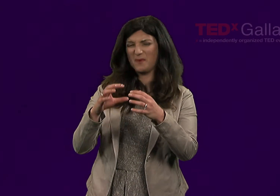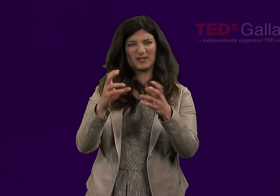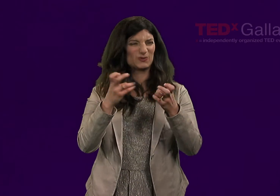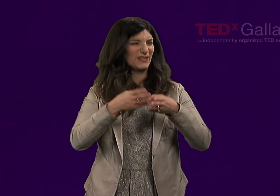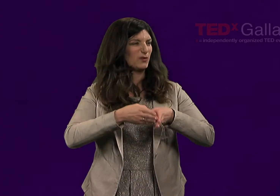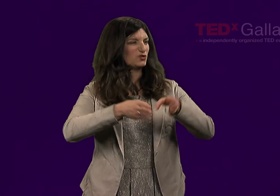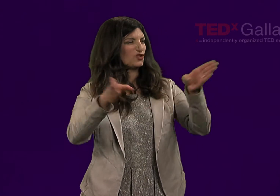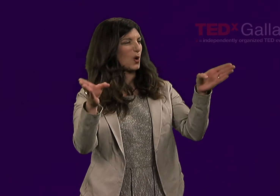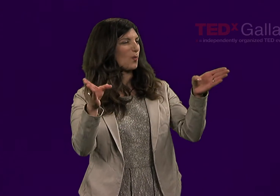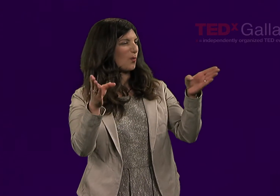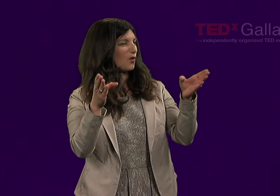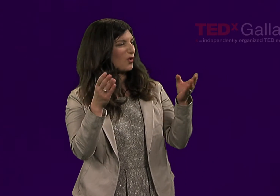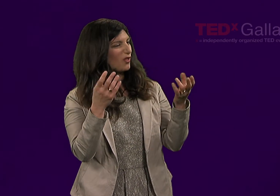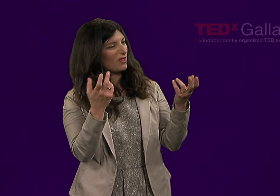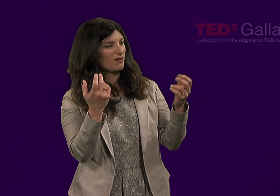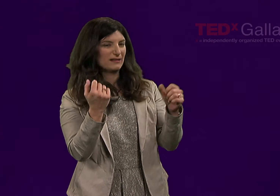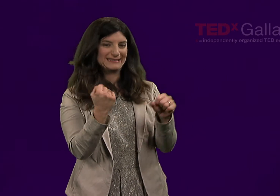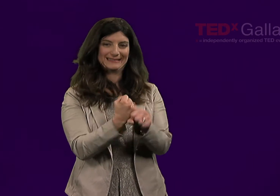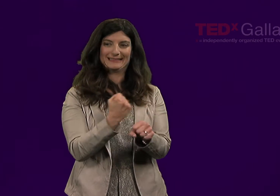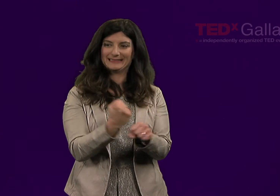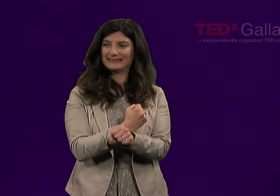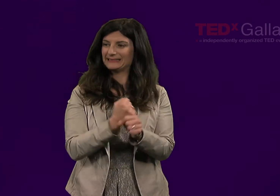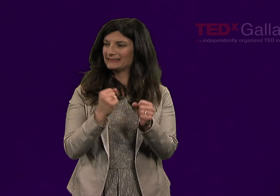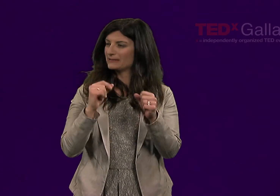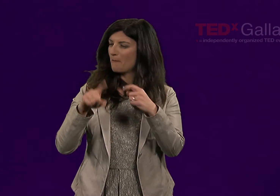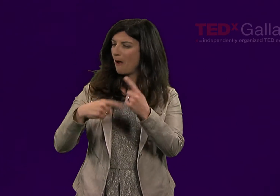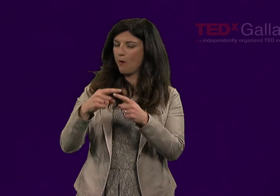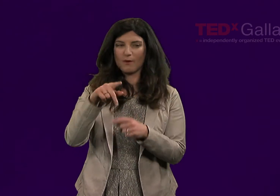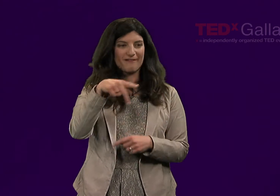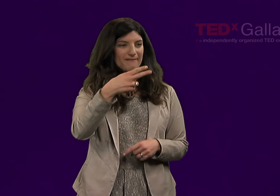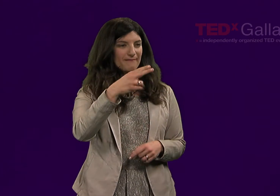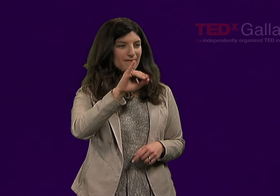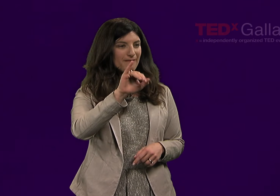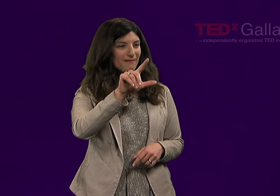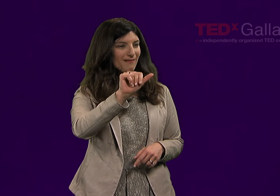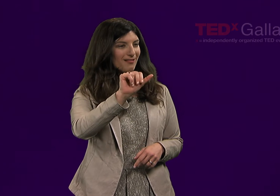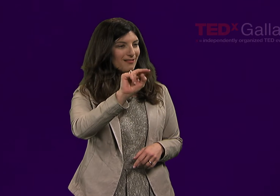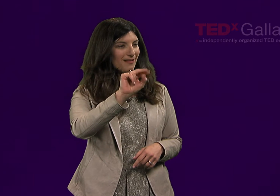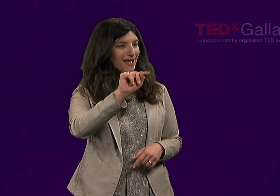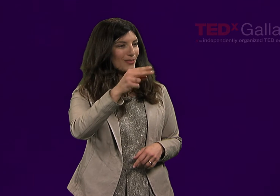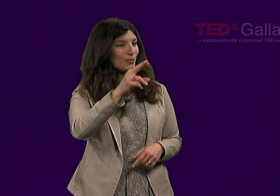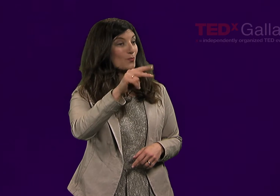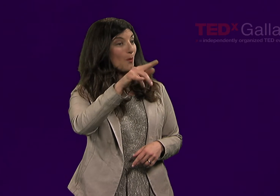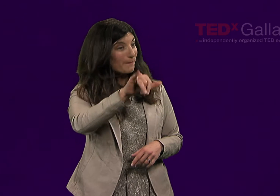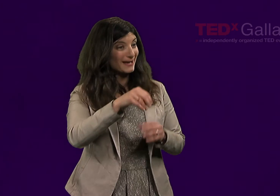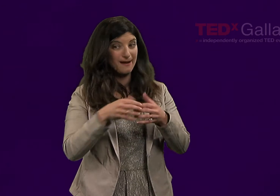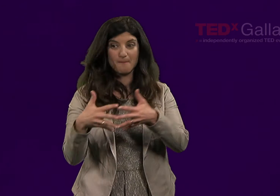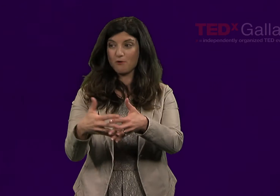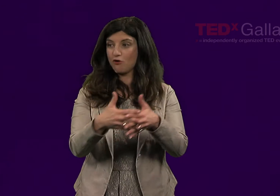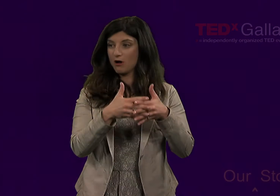Well, I would like to start off now with giving you a big picture idea about philanthropy in America.